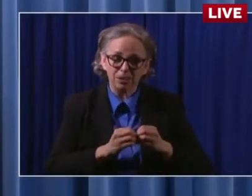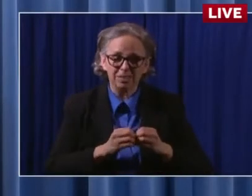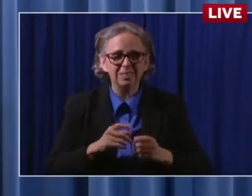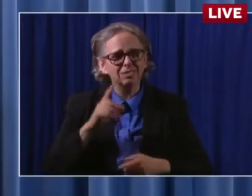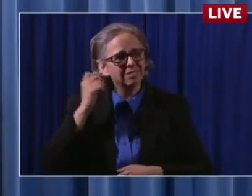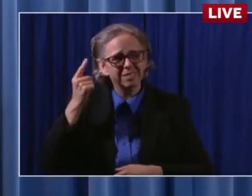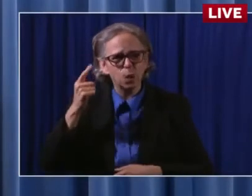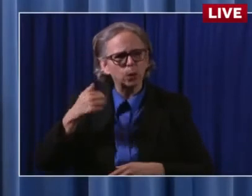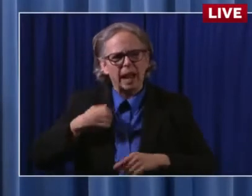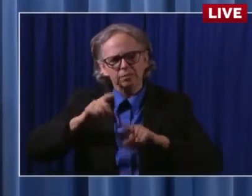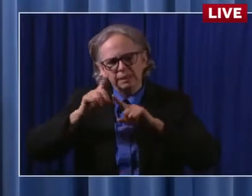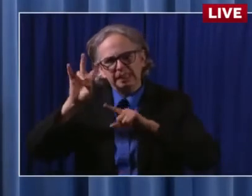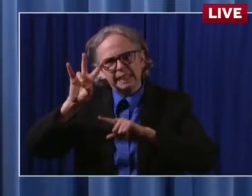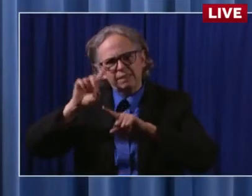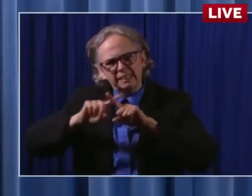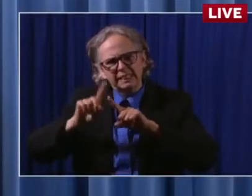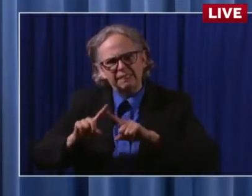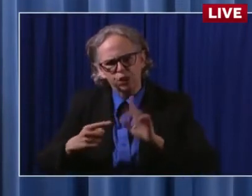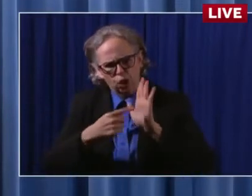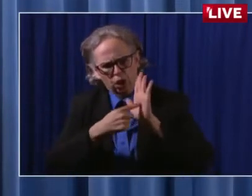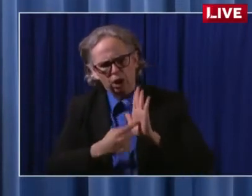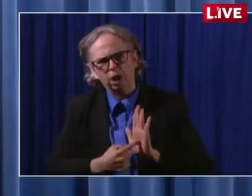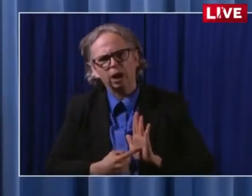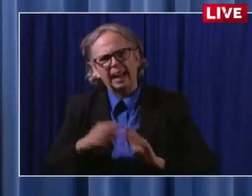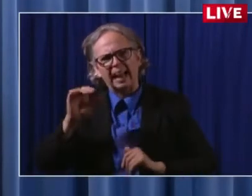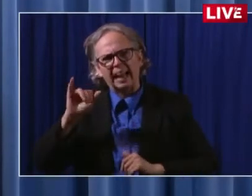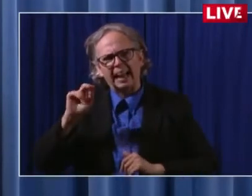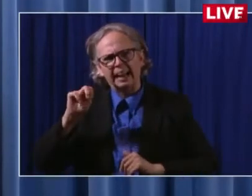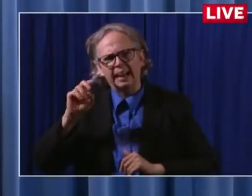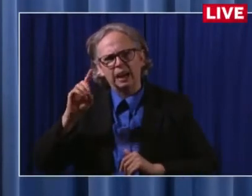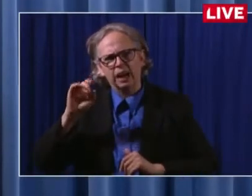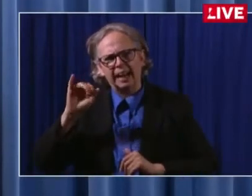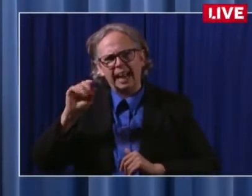AND THIS IS NOT JUST CASE NUMBERS, NOT JUST ONE THING.